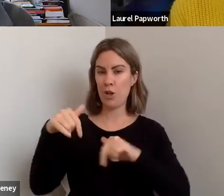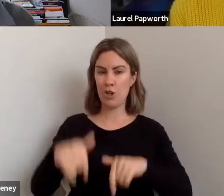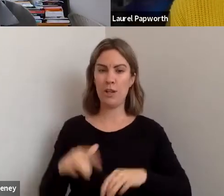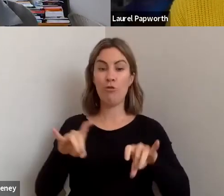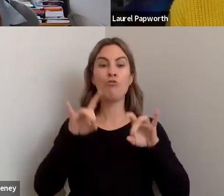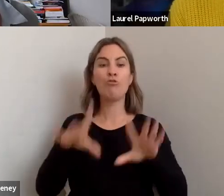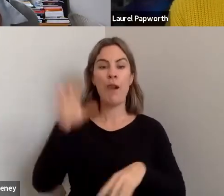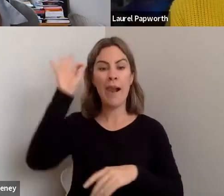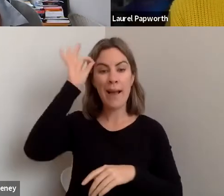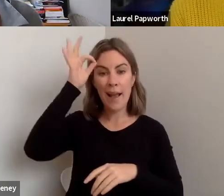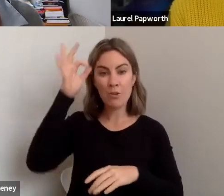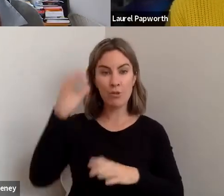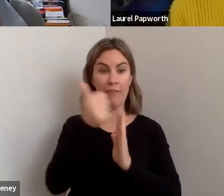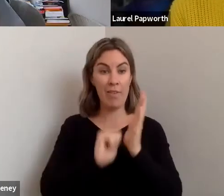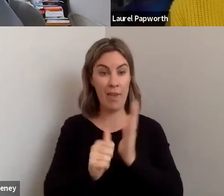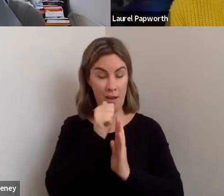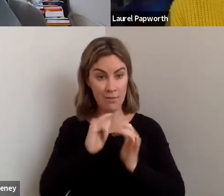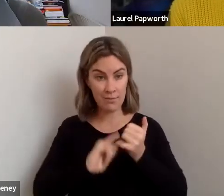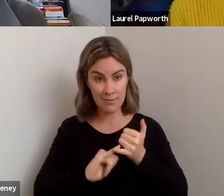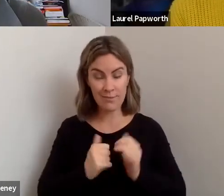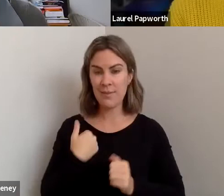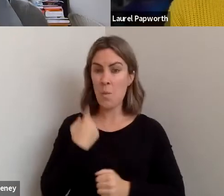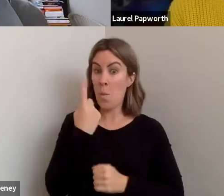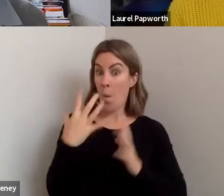After a little weeks break I am back as your virtual MC again.